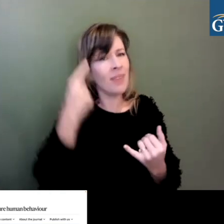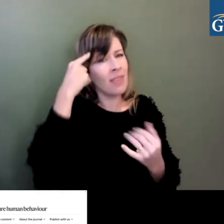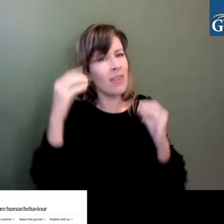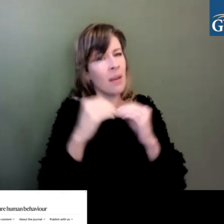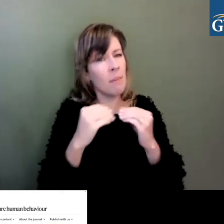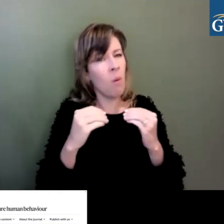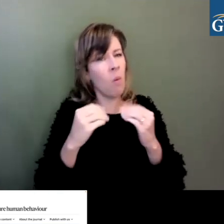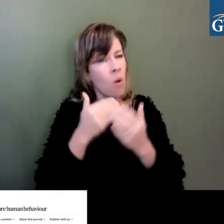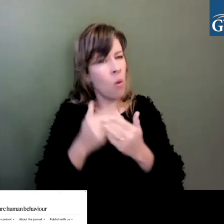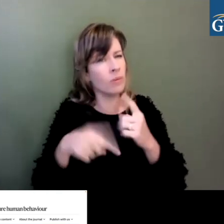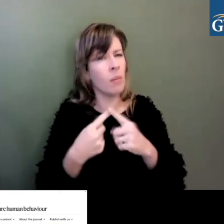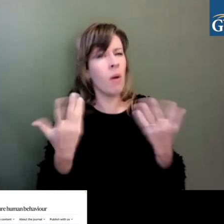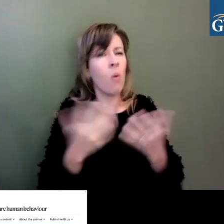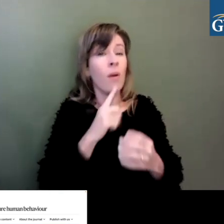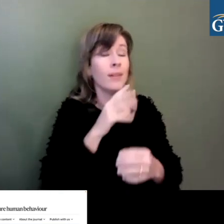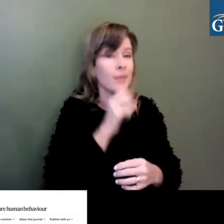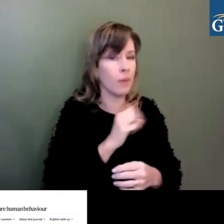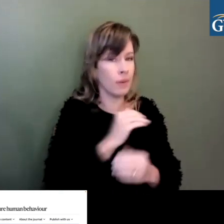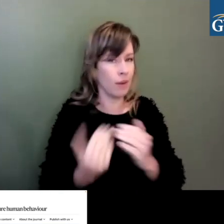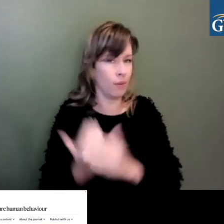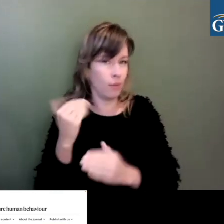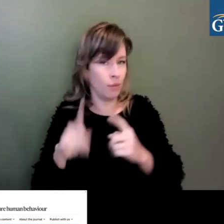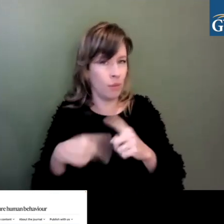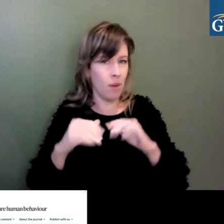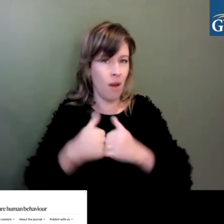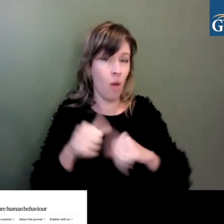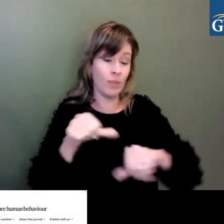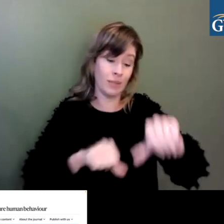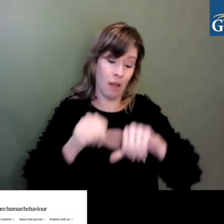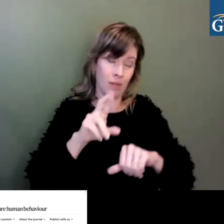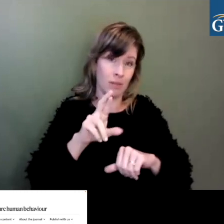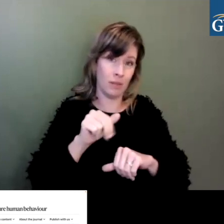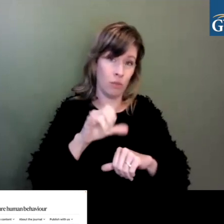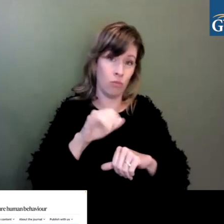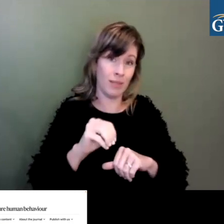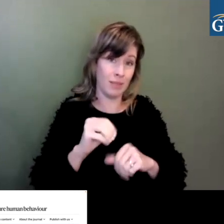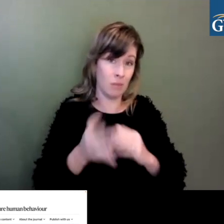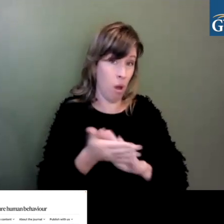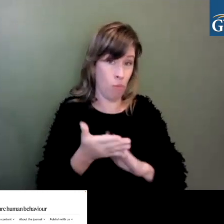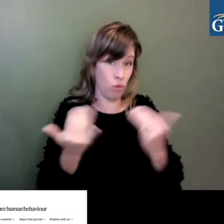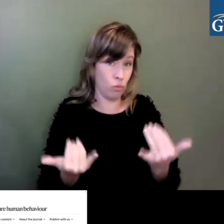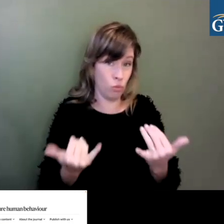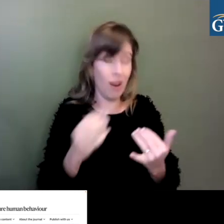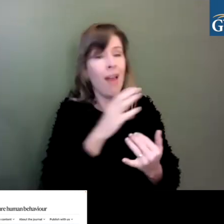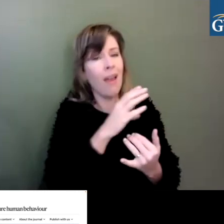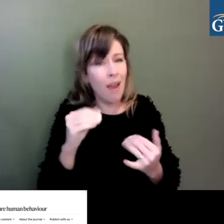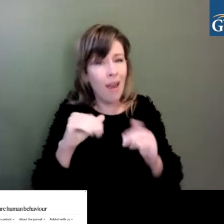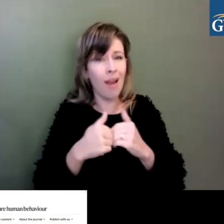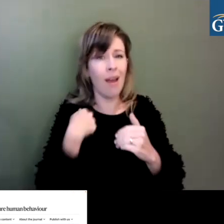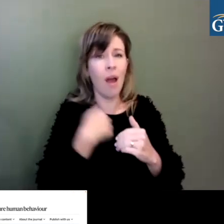way scientific racism operates today, and importantly, how we